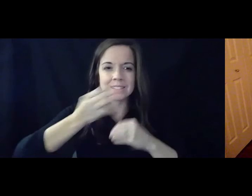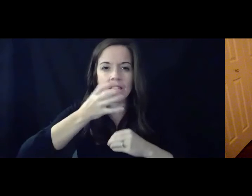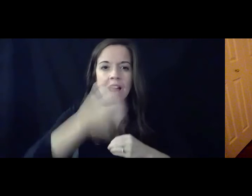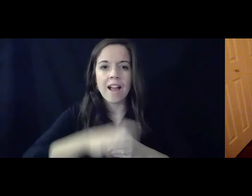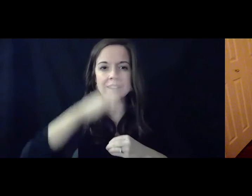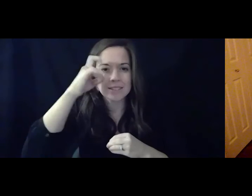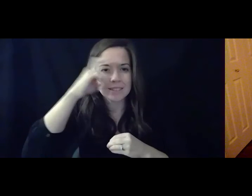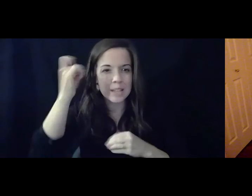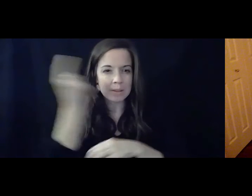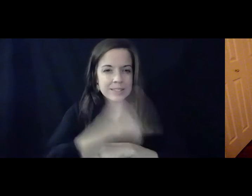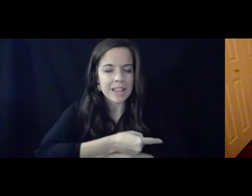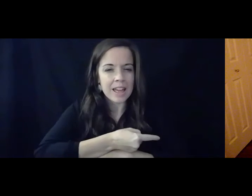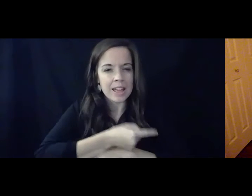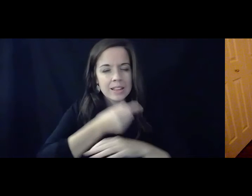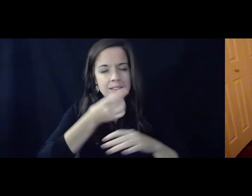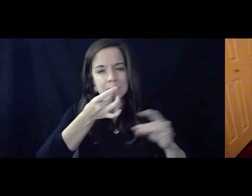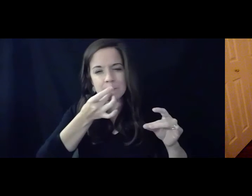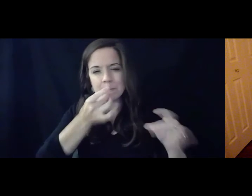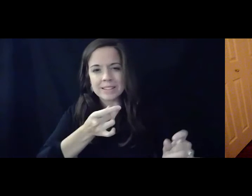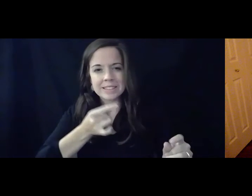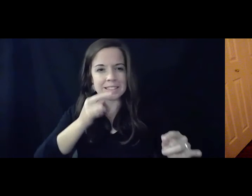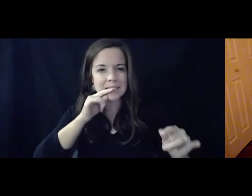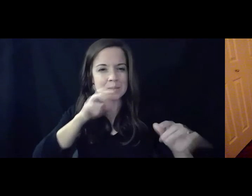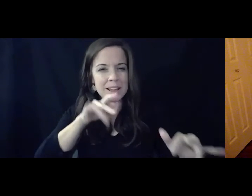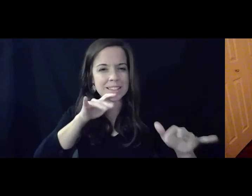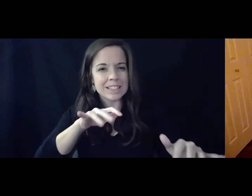Pungent and spicy, it will make you sweat keep you cool.